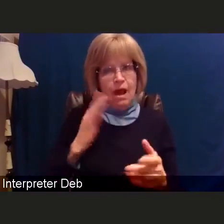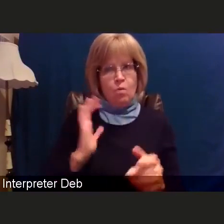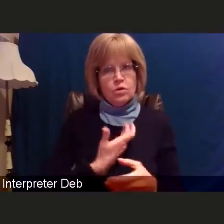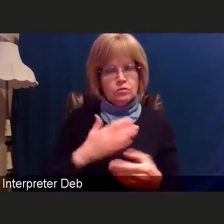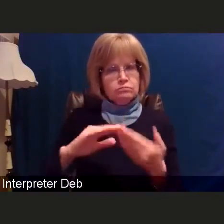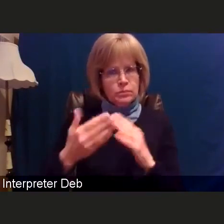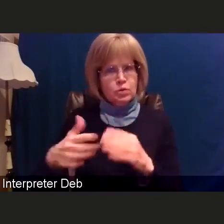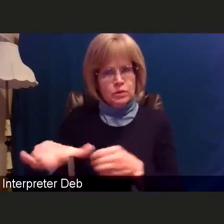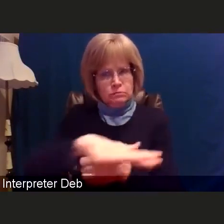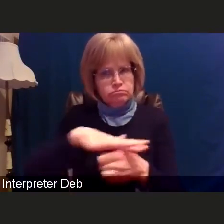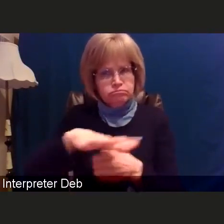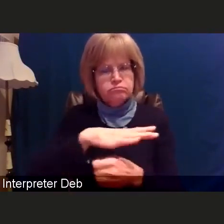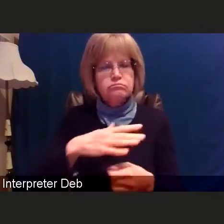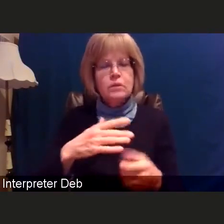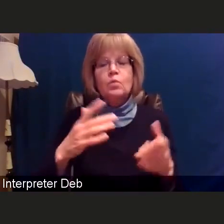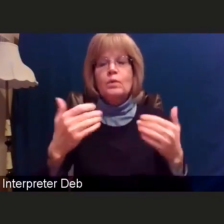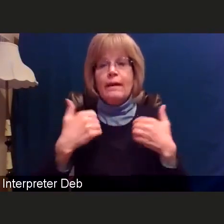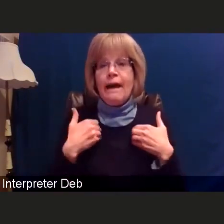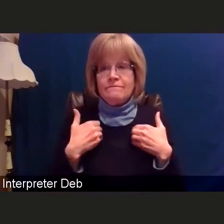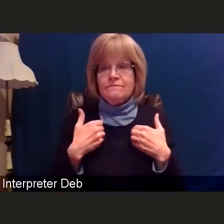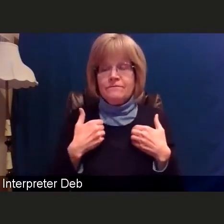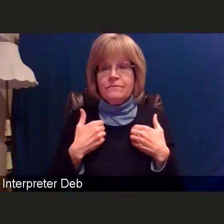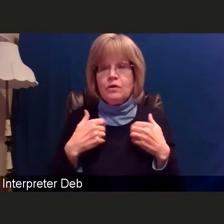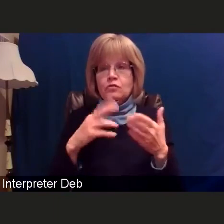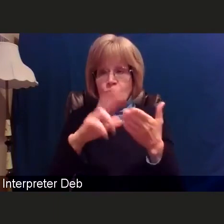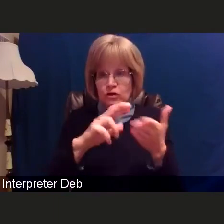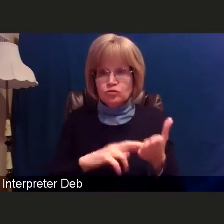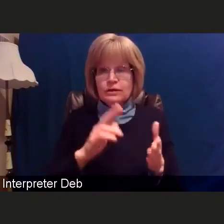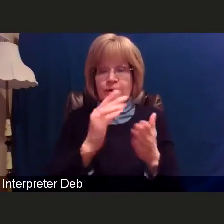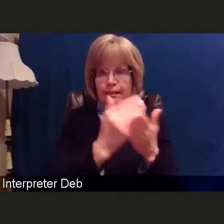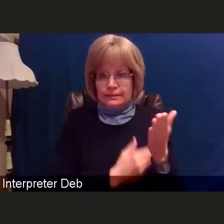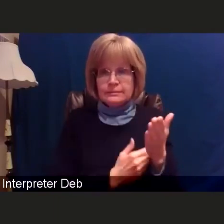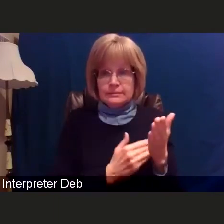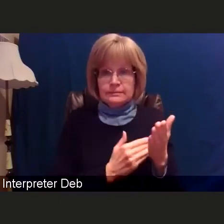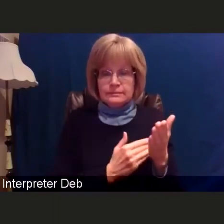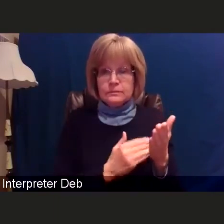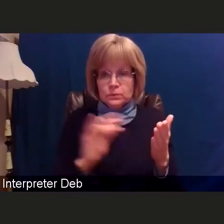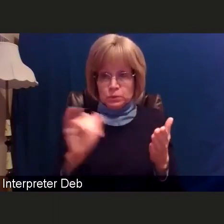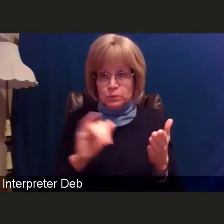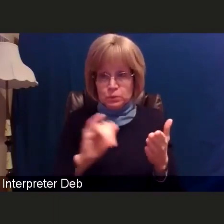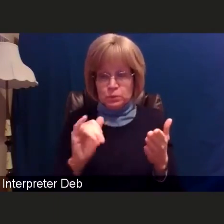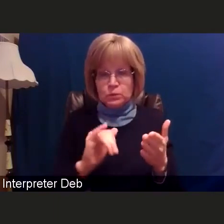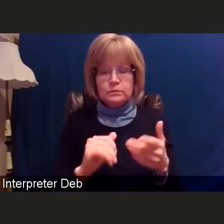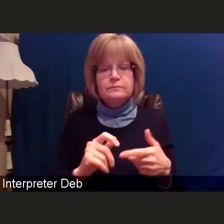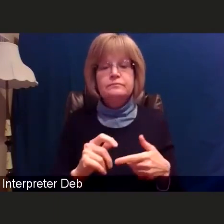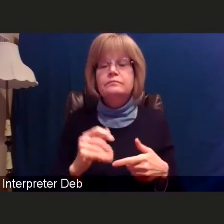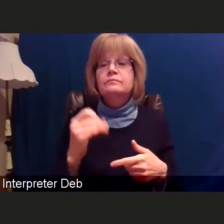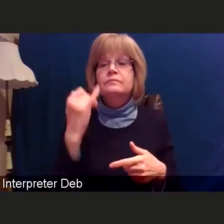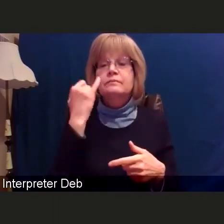we also have our own registry list. And as Dr. Tam had alluded to, if you go to beebehealthcare.org